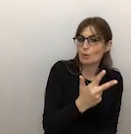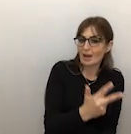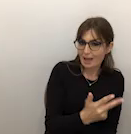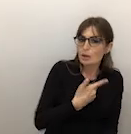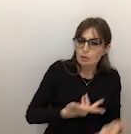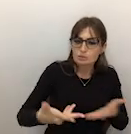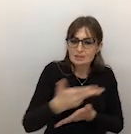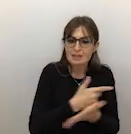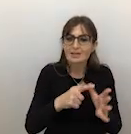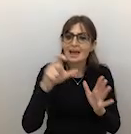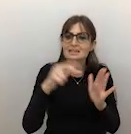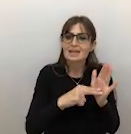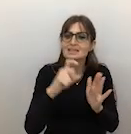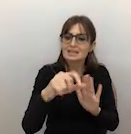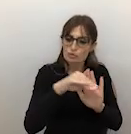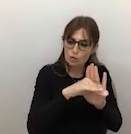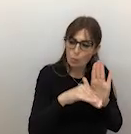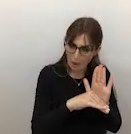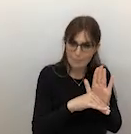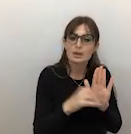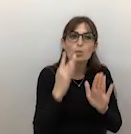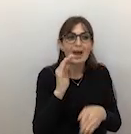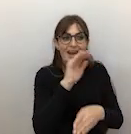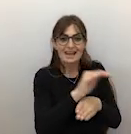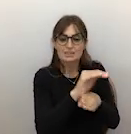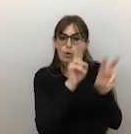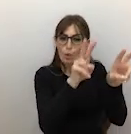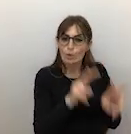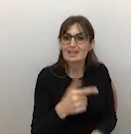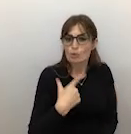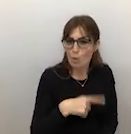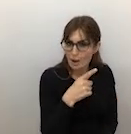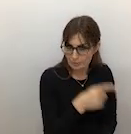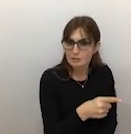we discussed the ACNC's requirements as to when an external audit is required.